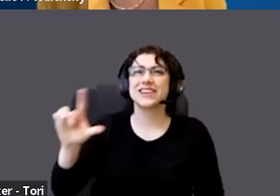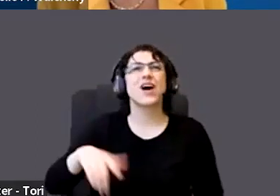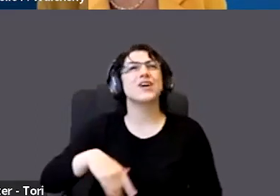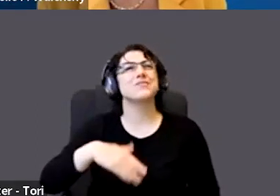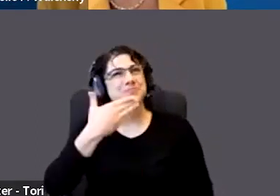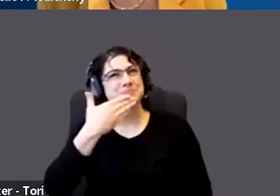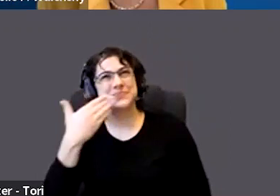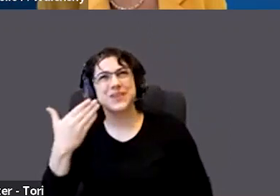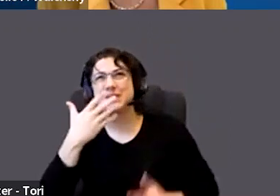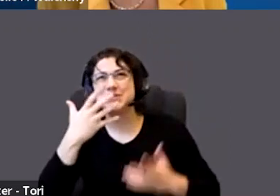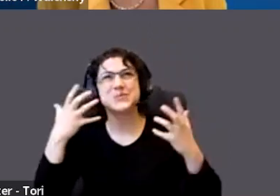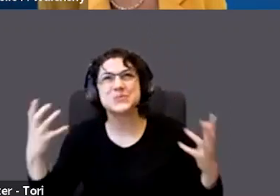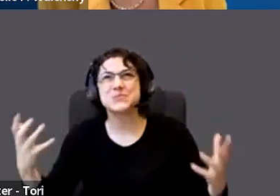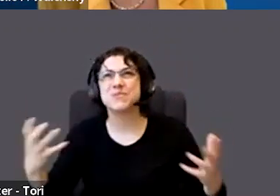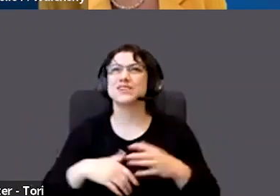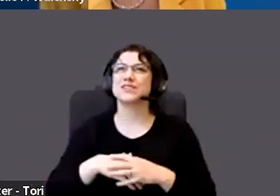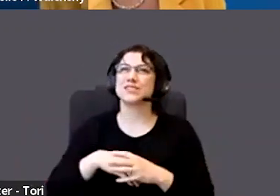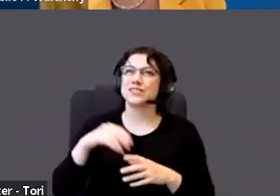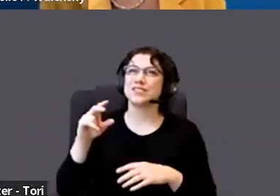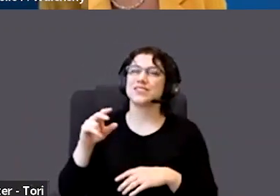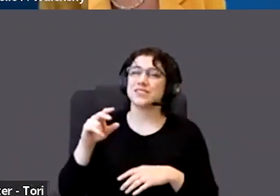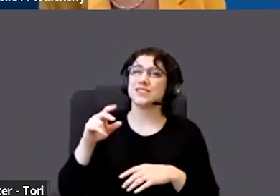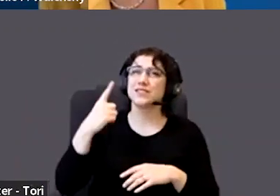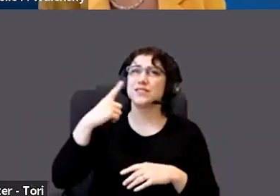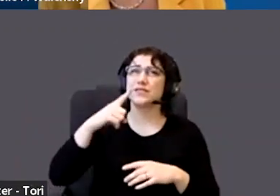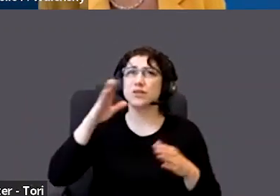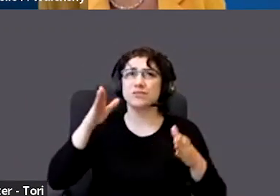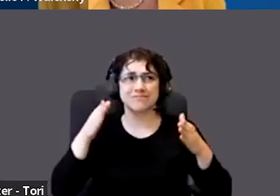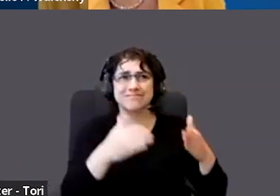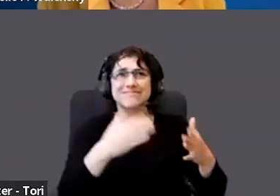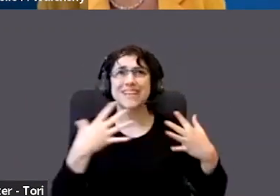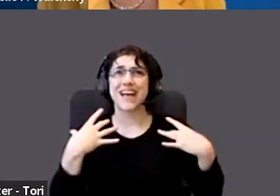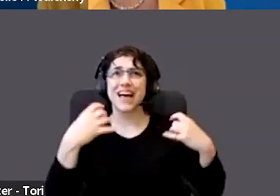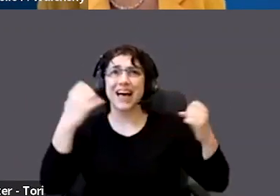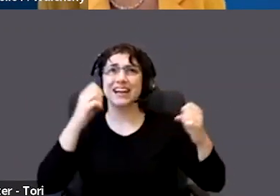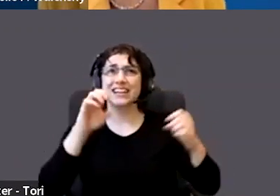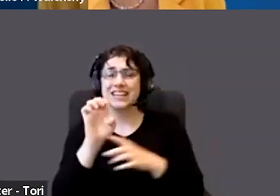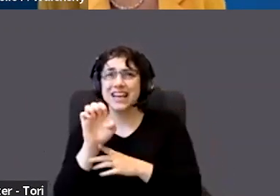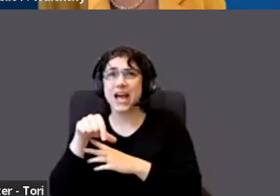for prioritizing health equity as one of your three important issues moving forward.